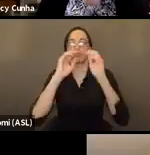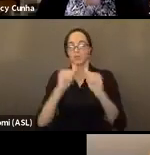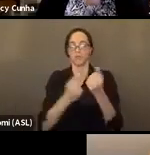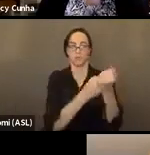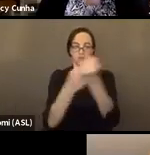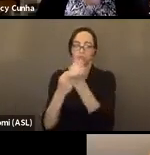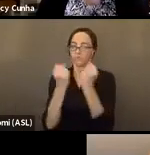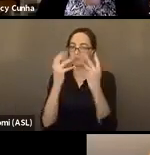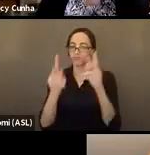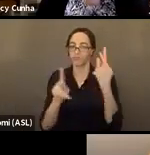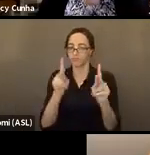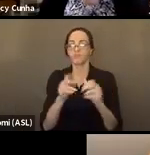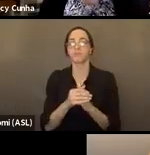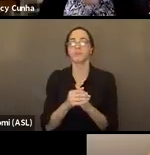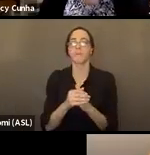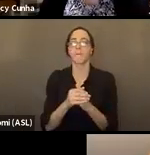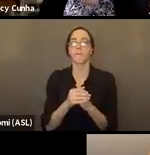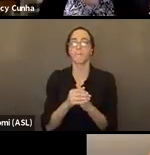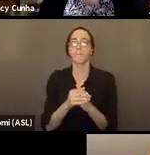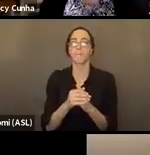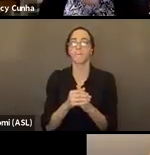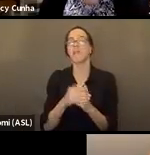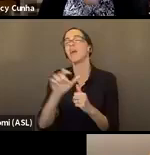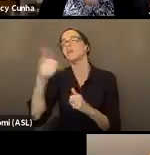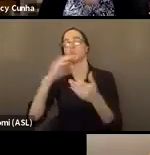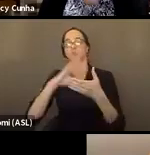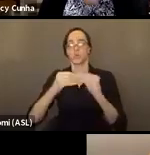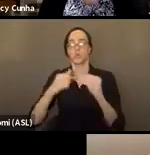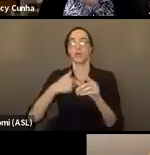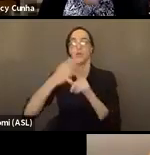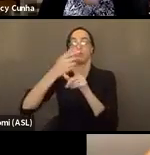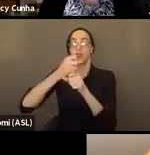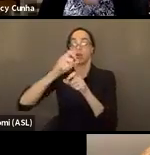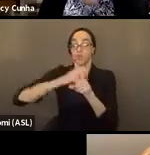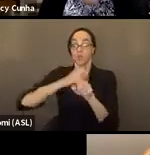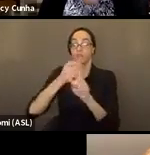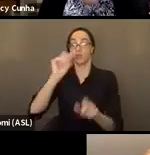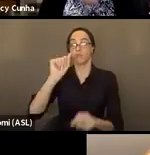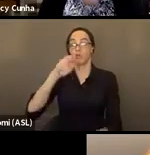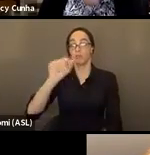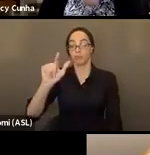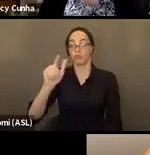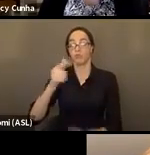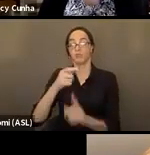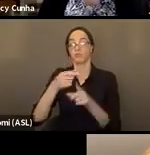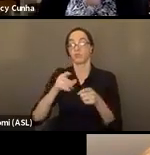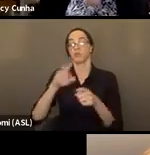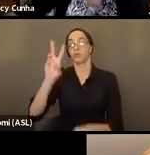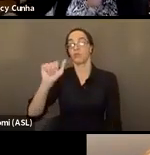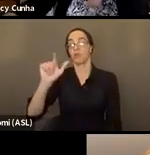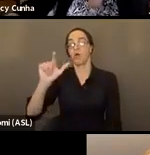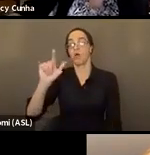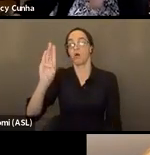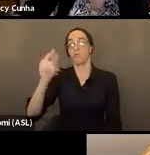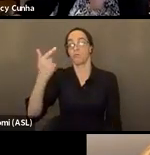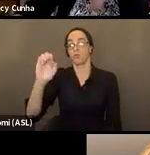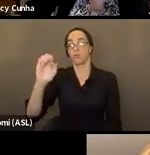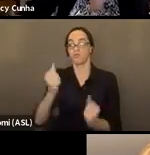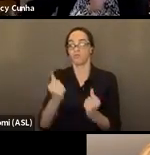april during the wall bridge fires she informed me that the sheriff called asking for paratransit